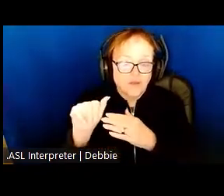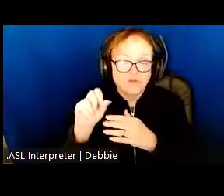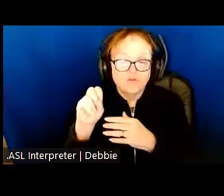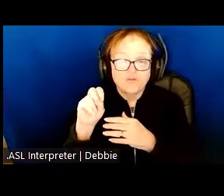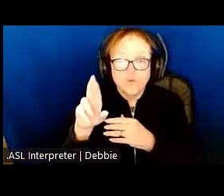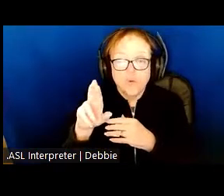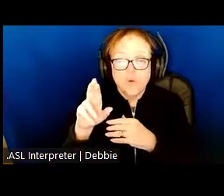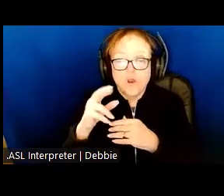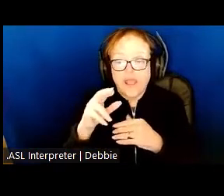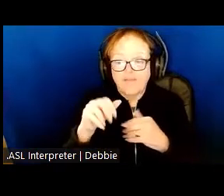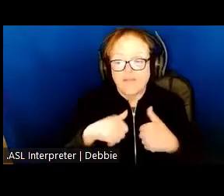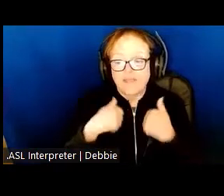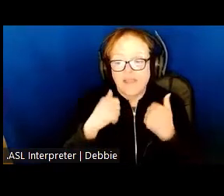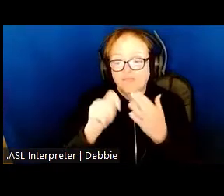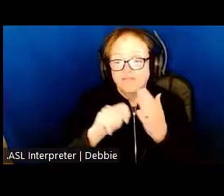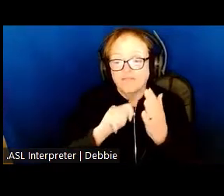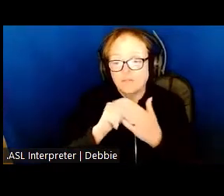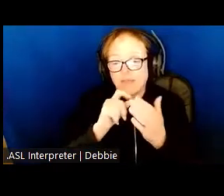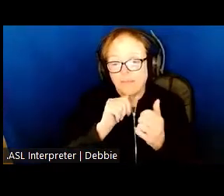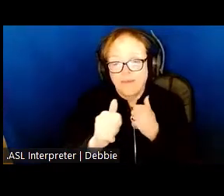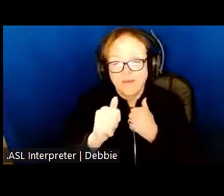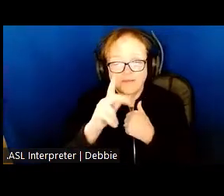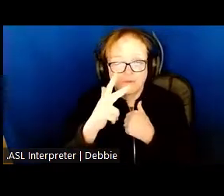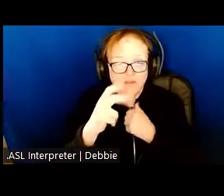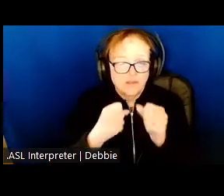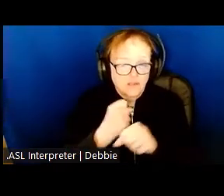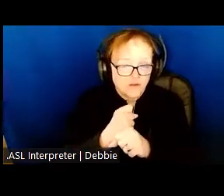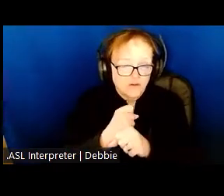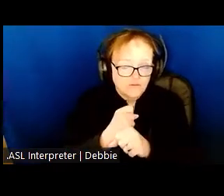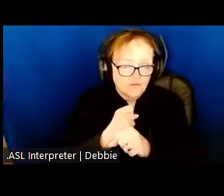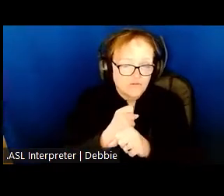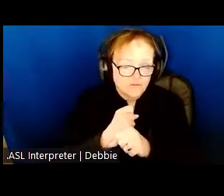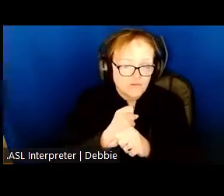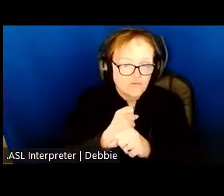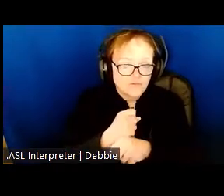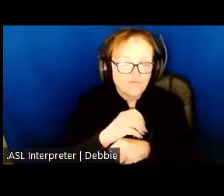over three years).